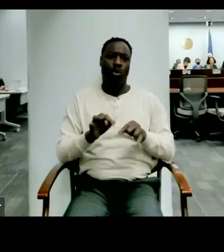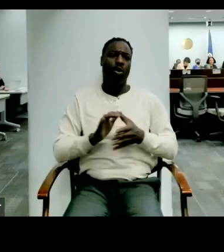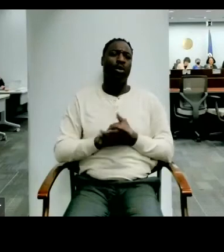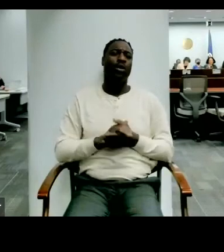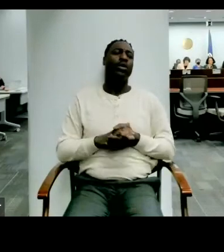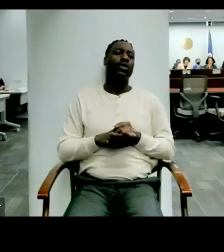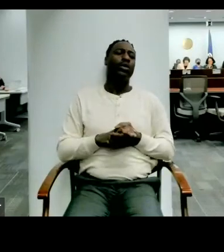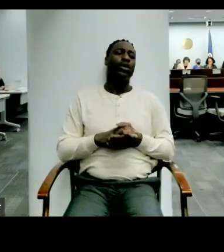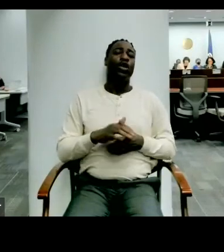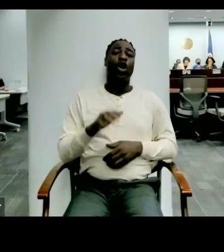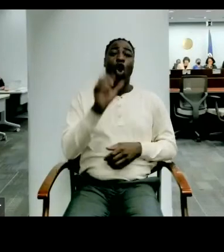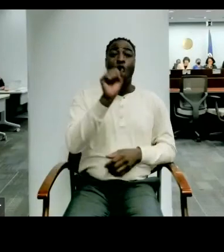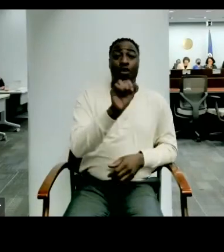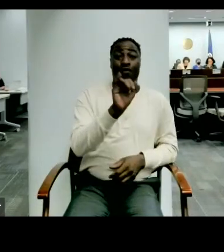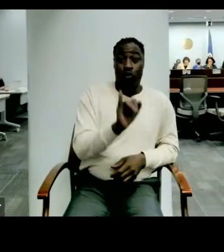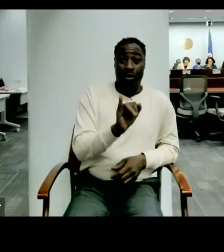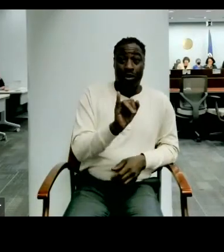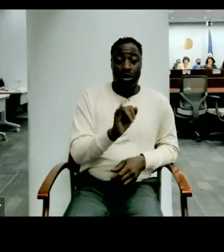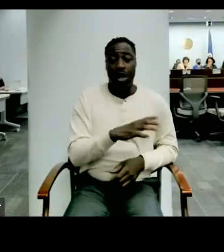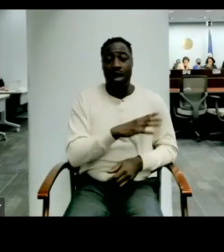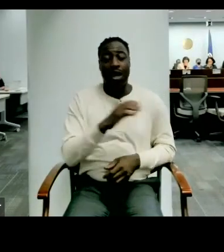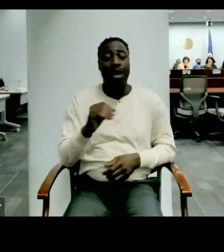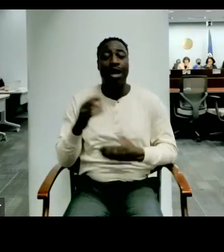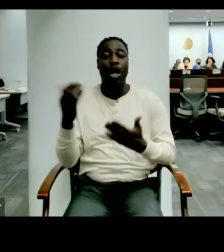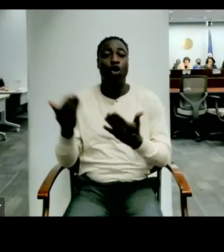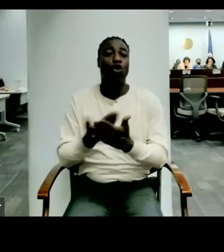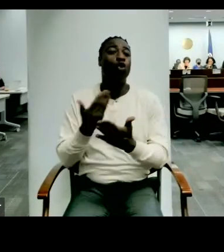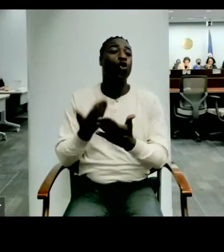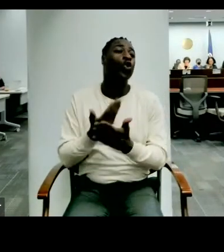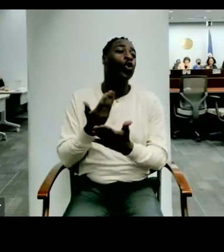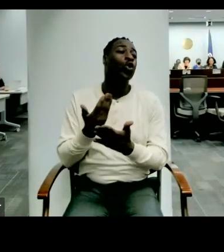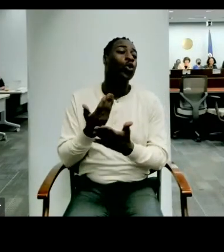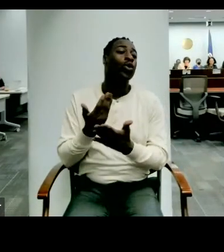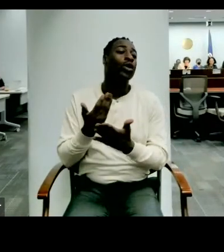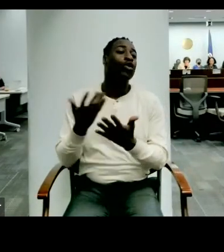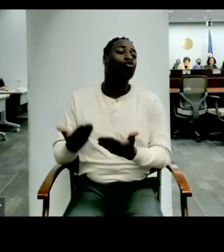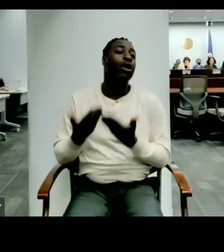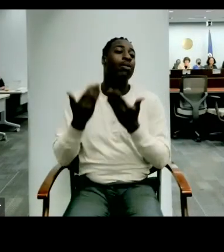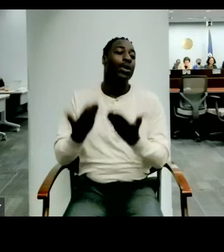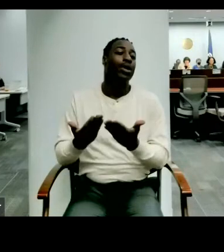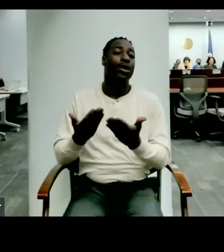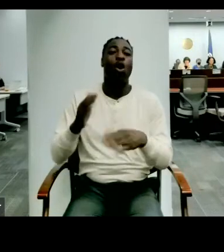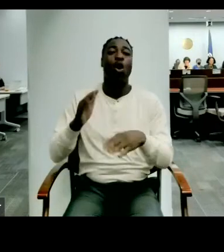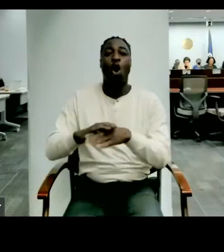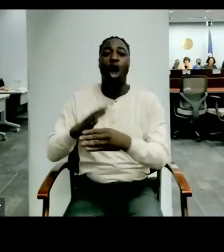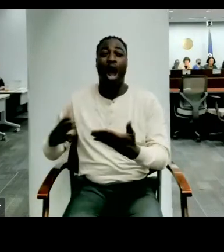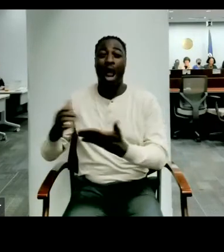Artificial Intelligence and newly released recommendations on collecting pay data.